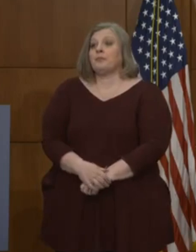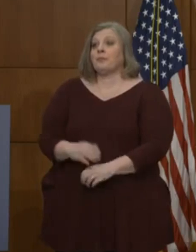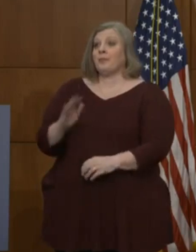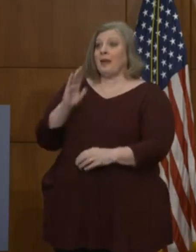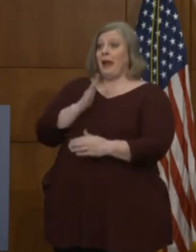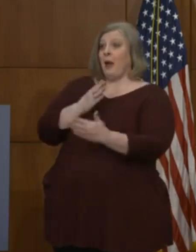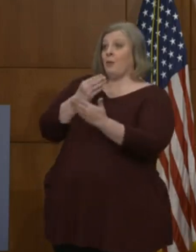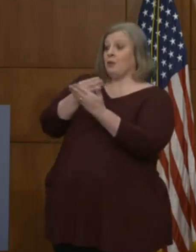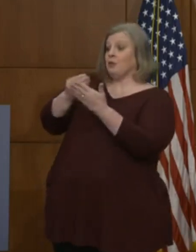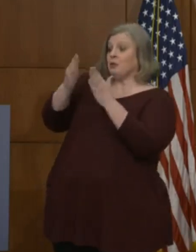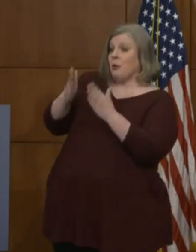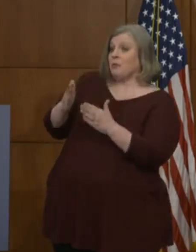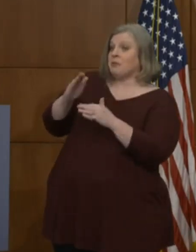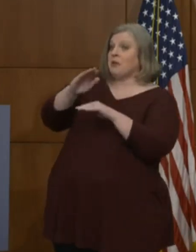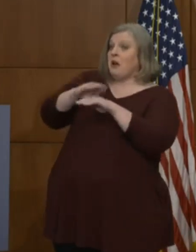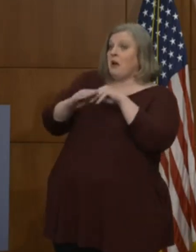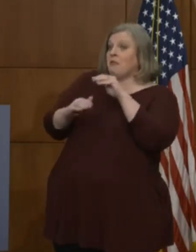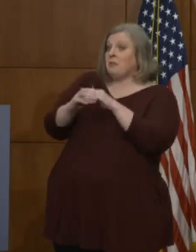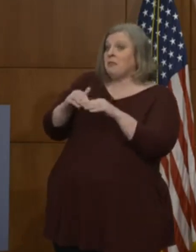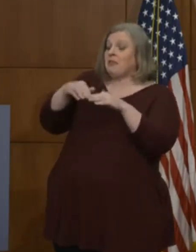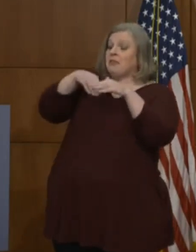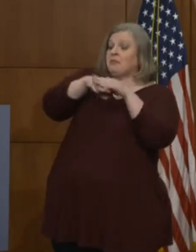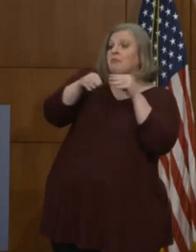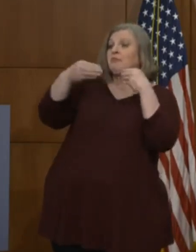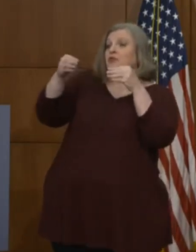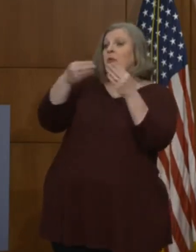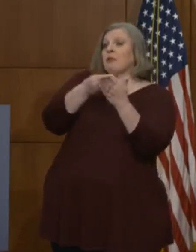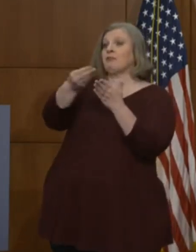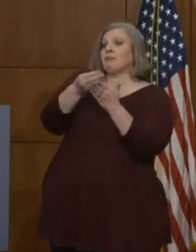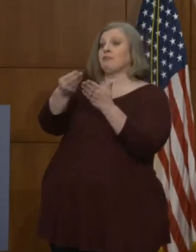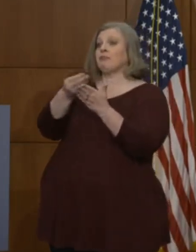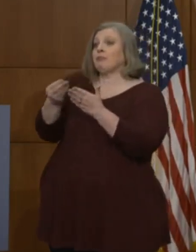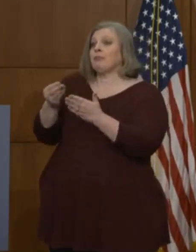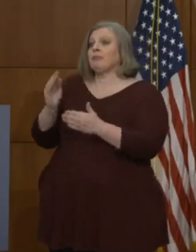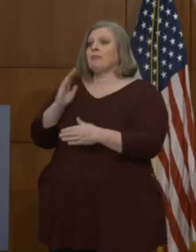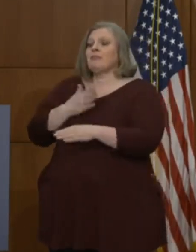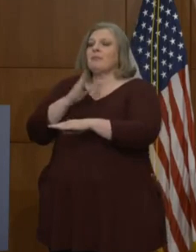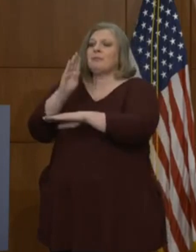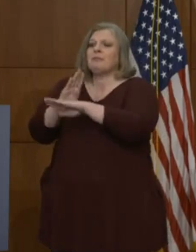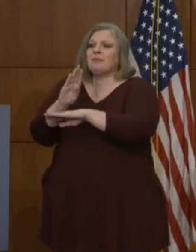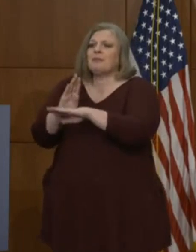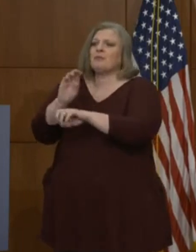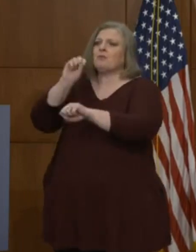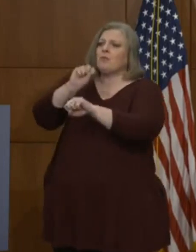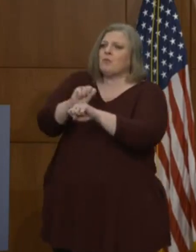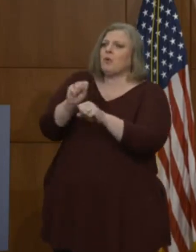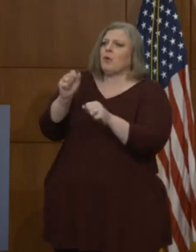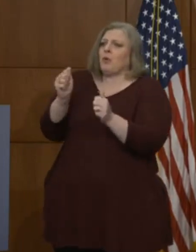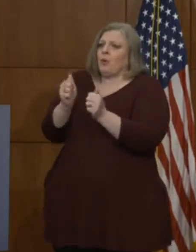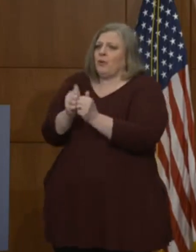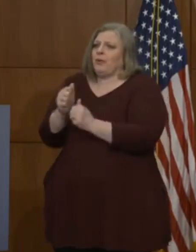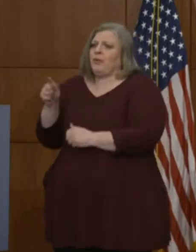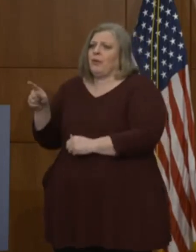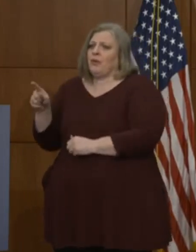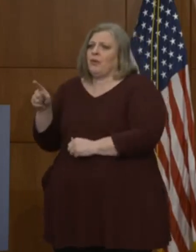ANOTHER WORDS. AND WILL ARE CONSUMERS WHEN WILL YOU AND I- CONSUMERS WHEN WILL YOU AND I- BE COMFORTABLE GOING INTO THE BE COMFORTABLE GOING INTO THE PLACE OF BUSINESS AND SO FAR PLACE OF BUSINESS AND SO FAR BUSINESSES ARE REALLY WORKING